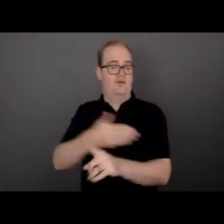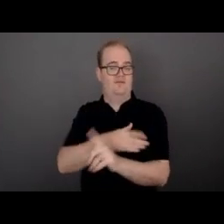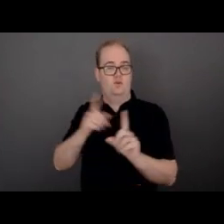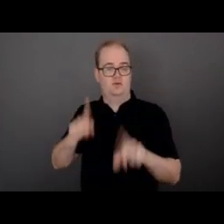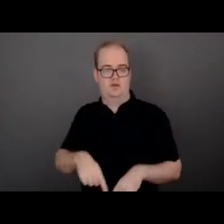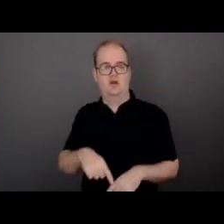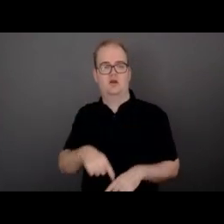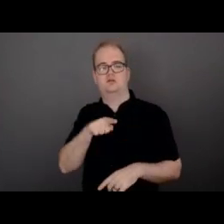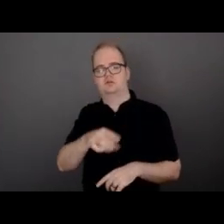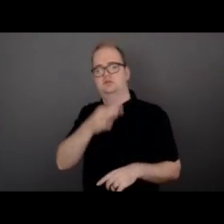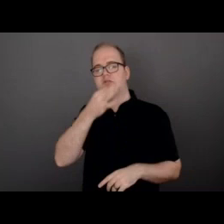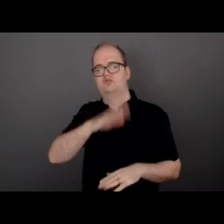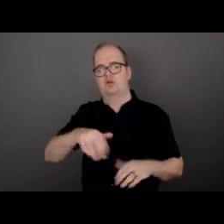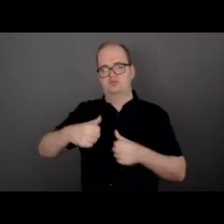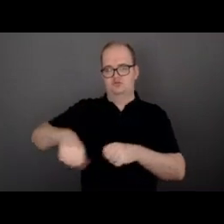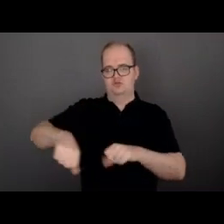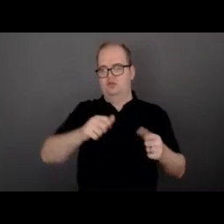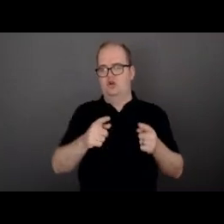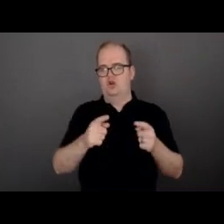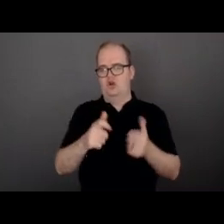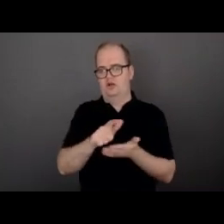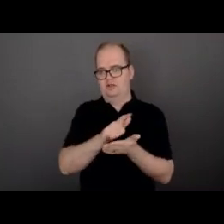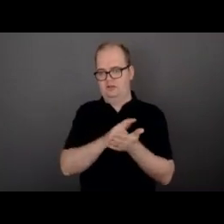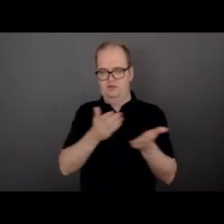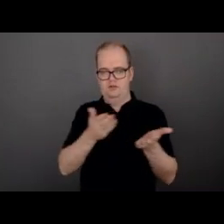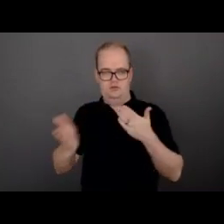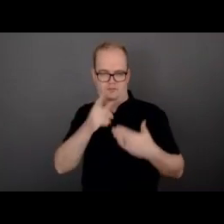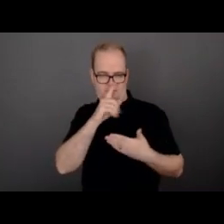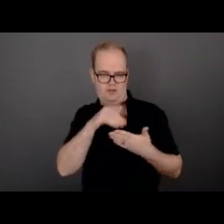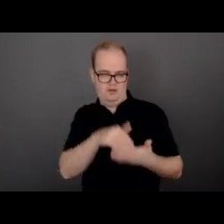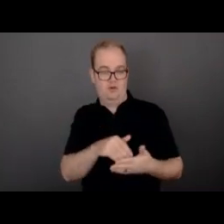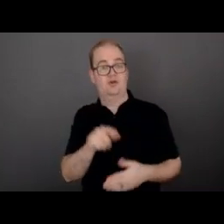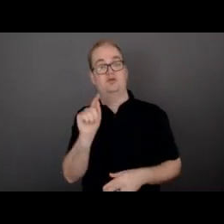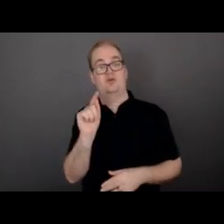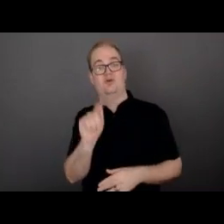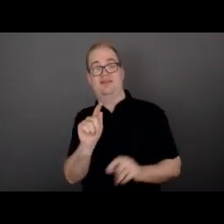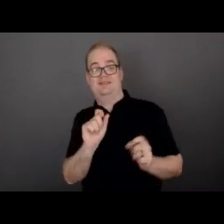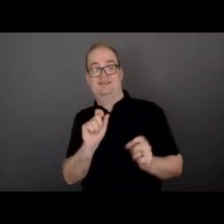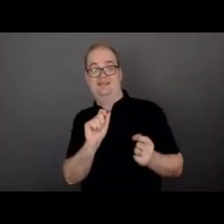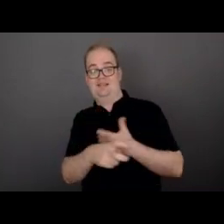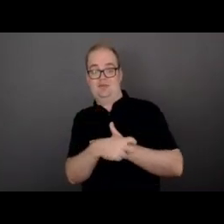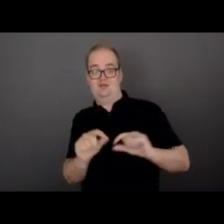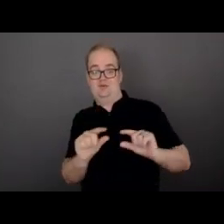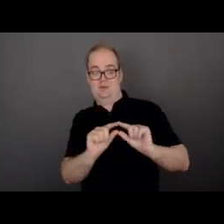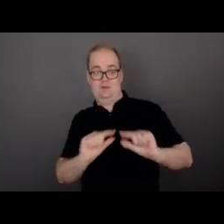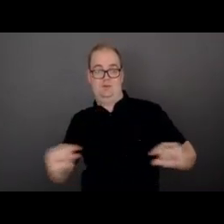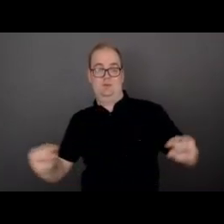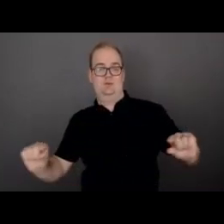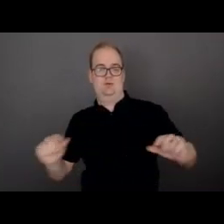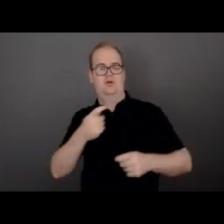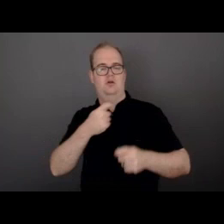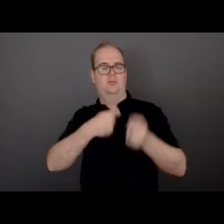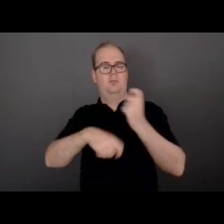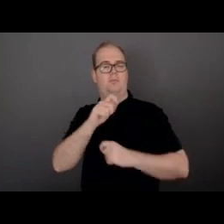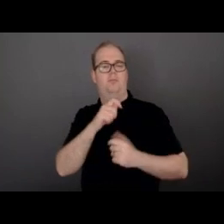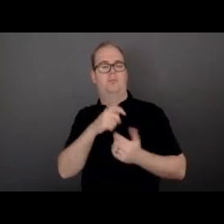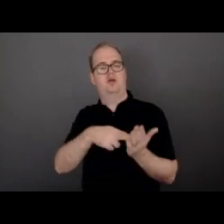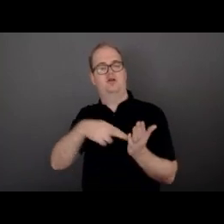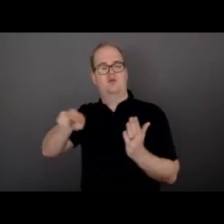be able to assist. So that's the email address to get in touch with the team to become a referral partner. All right.